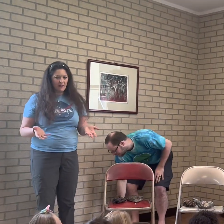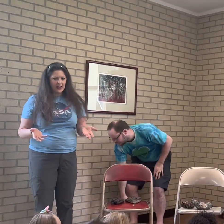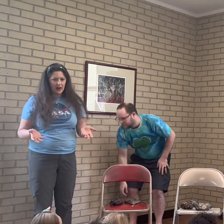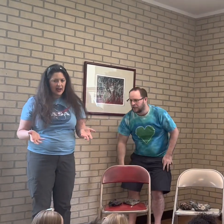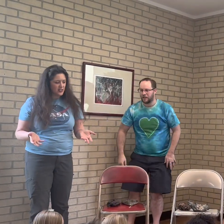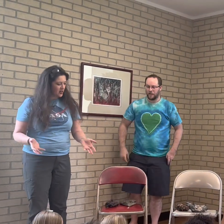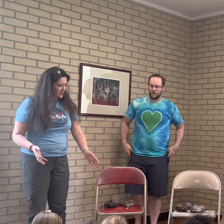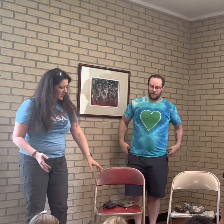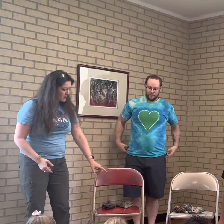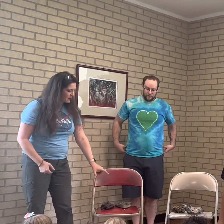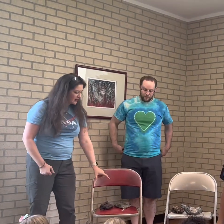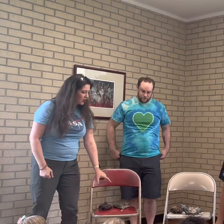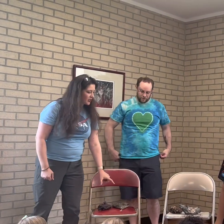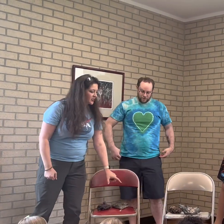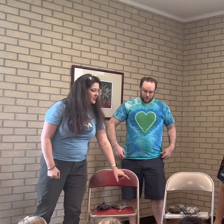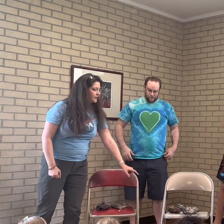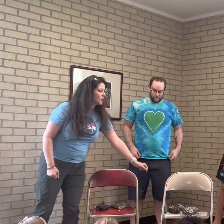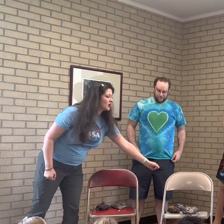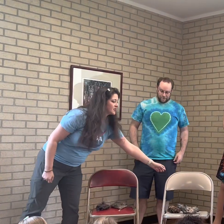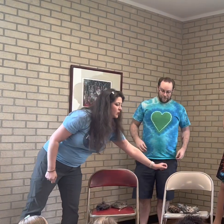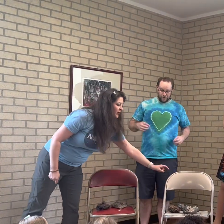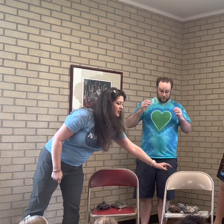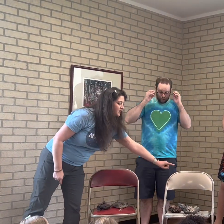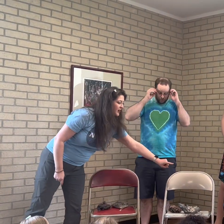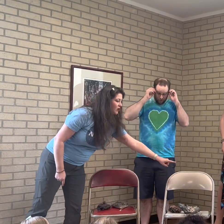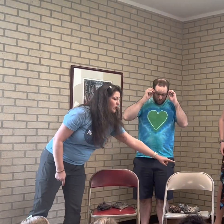to invite our Astros to come up and look at the different ones. And we're going to figure